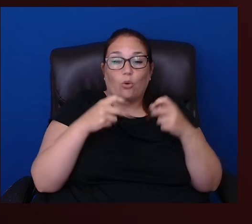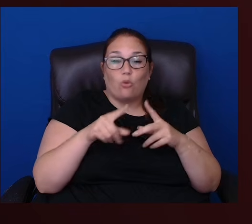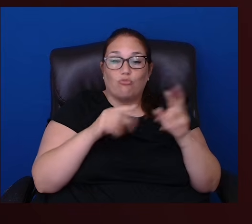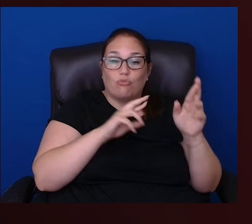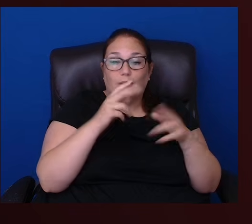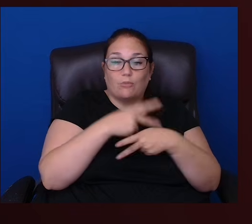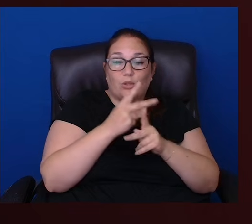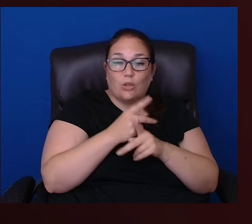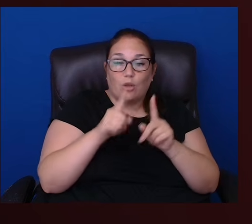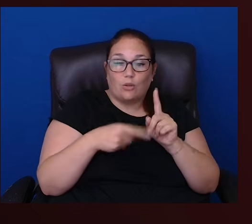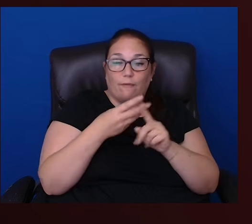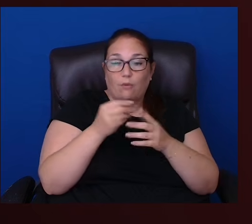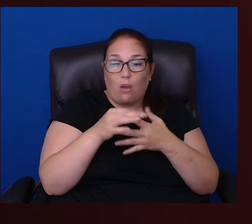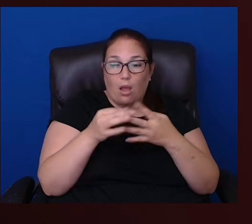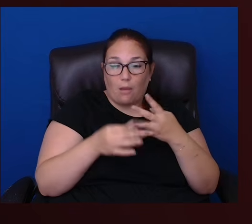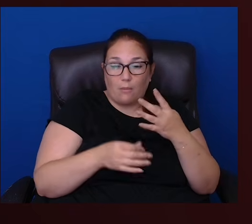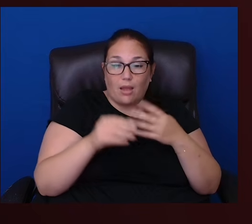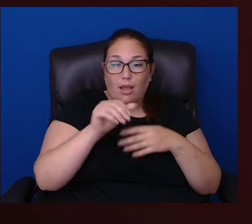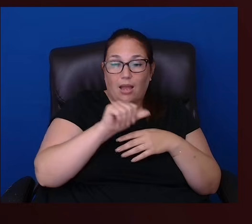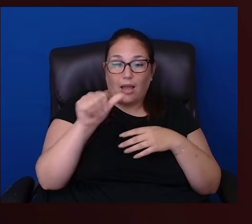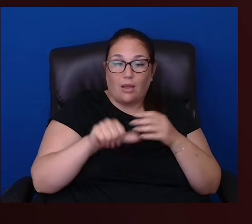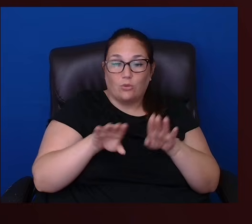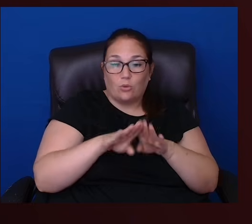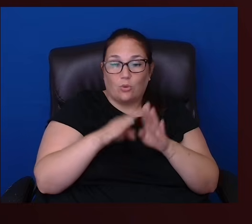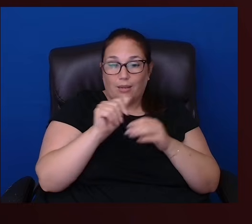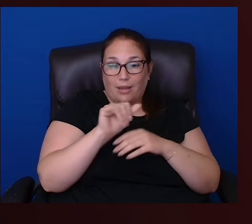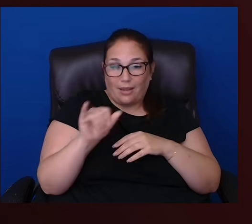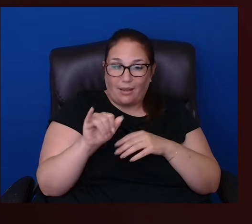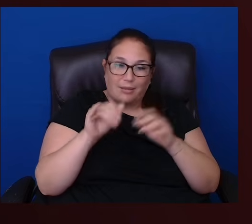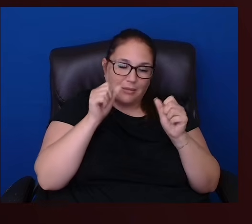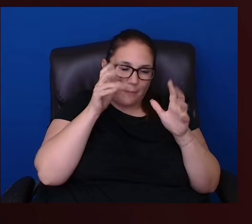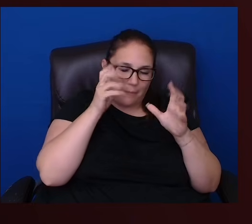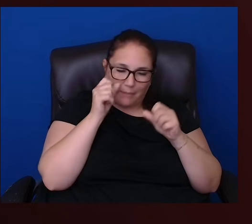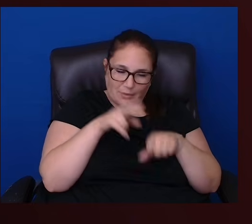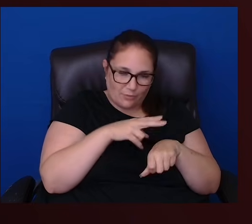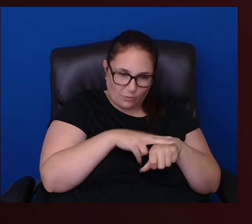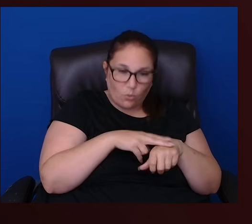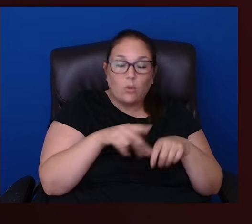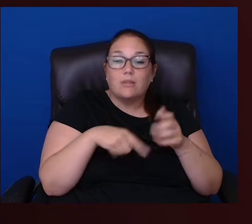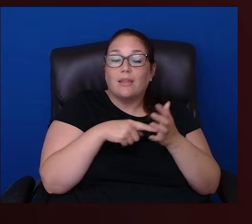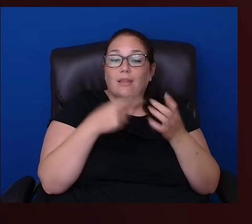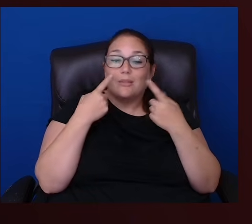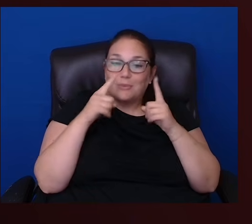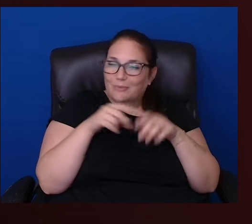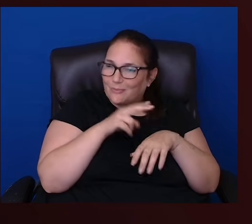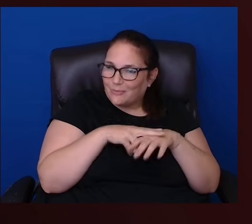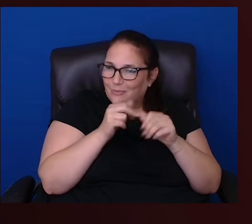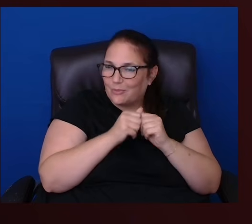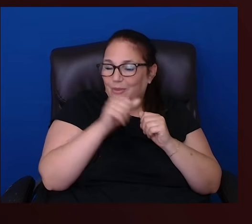You've got Azure OpenAI, it's amazing. This works, of course, with all the Azure ecosystem